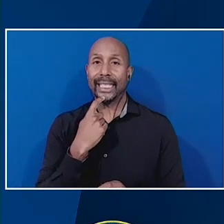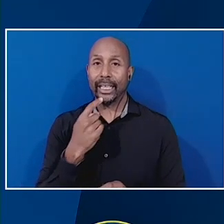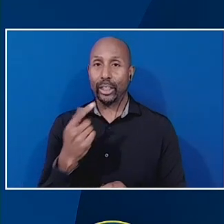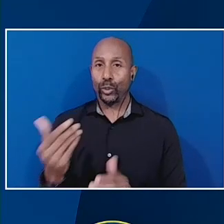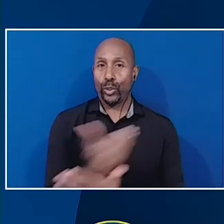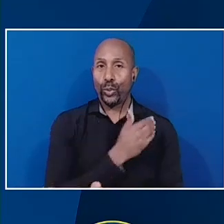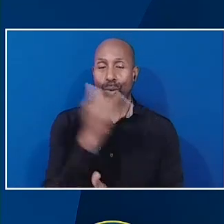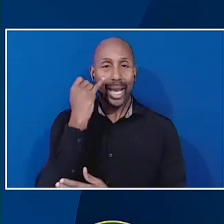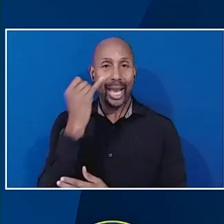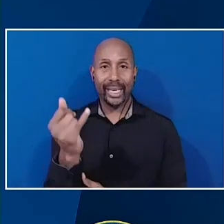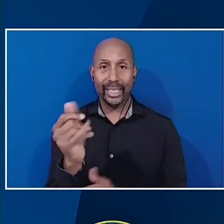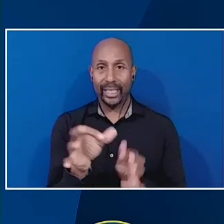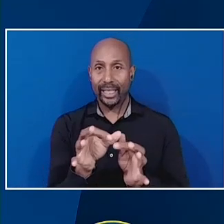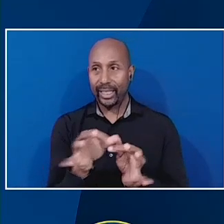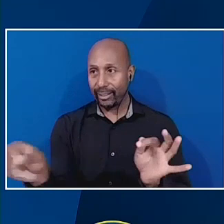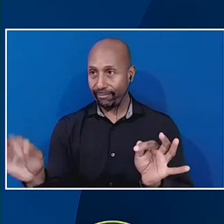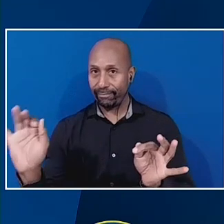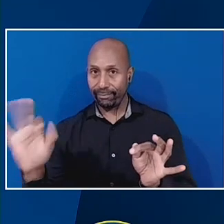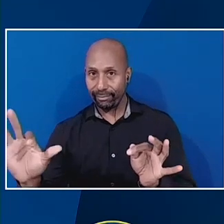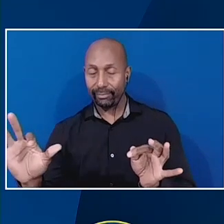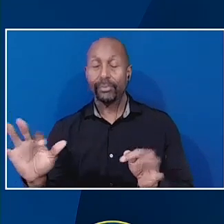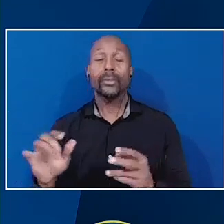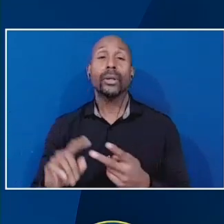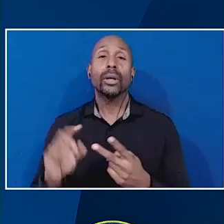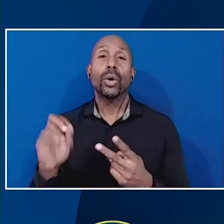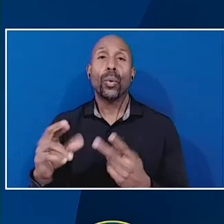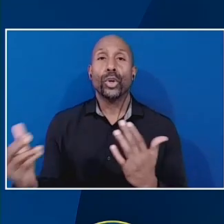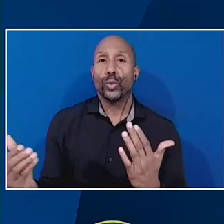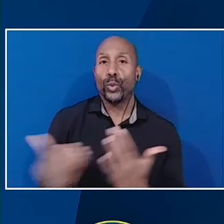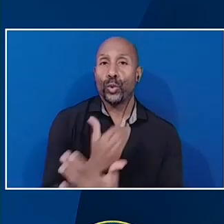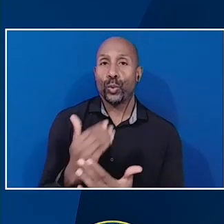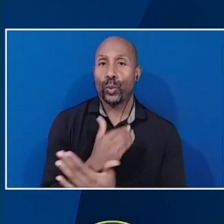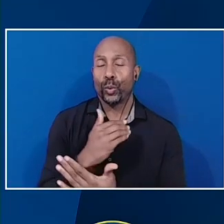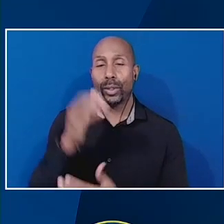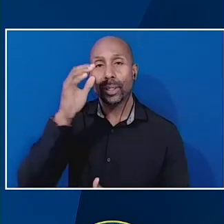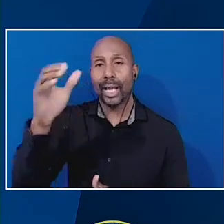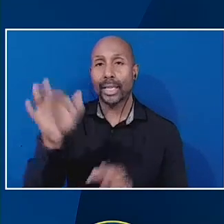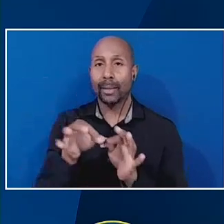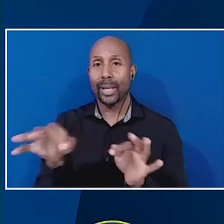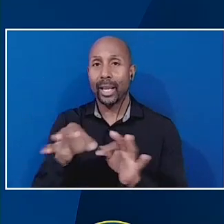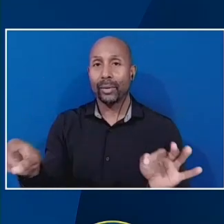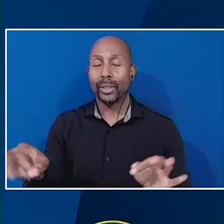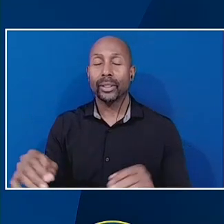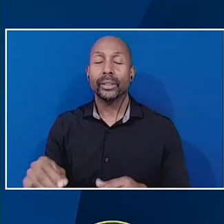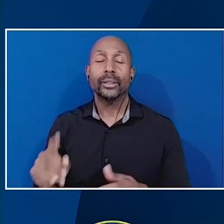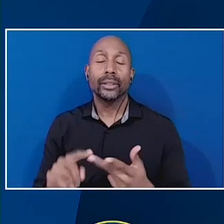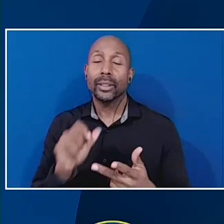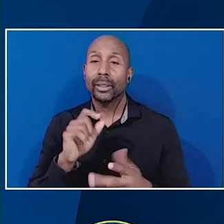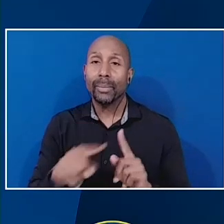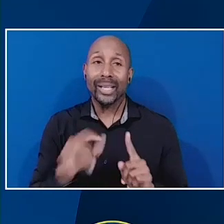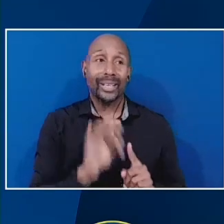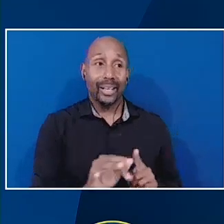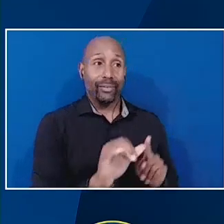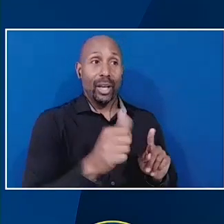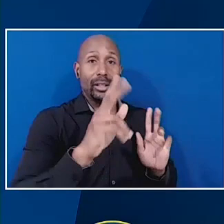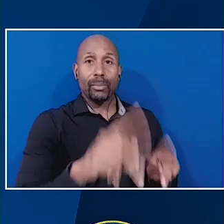conceptual language, and not to reiterate things that have already been stated.